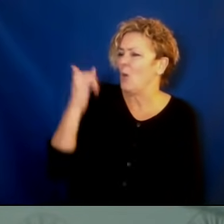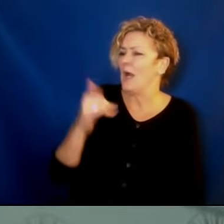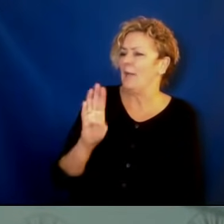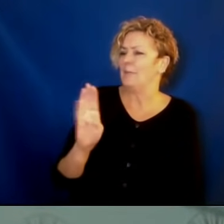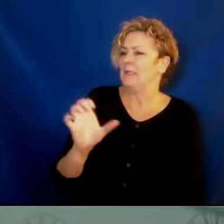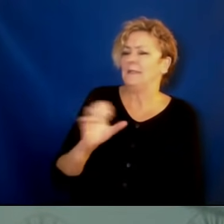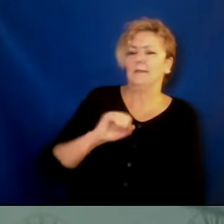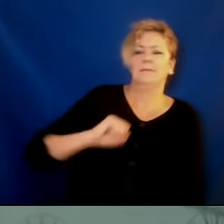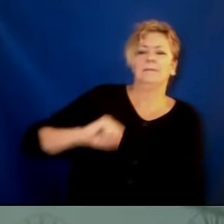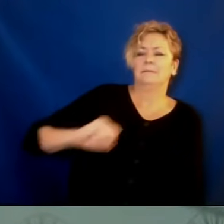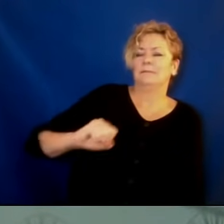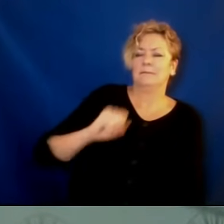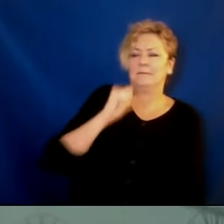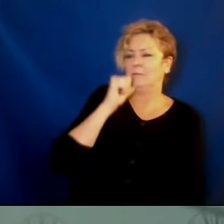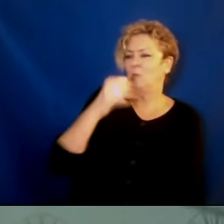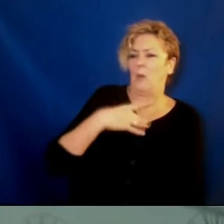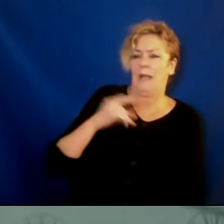and why would the app make this more difficult